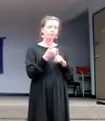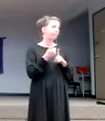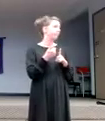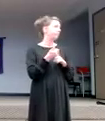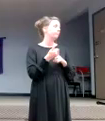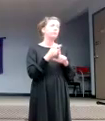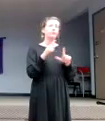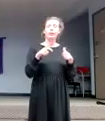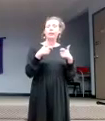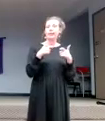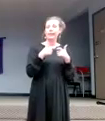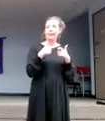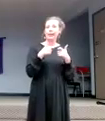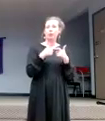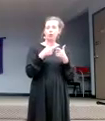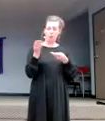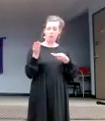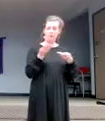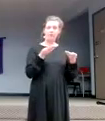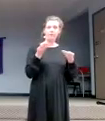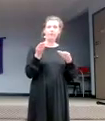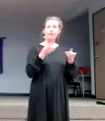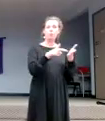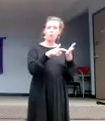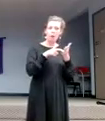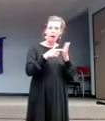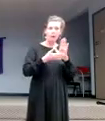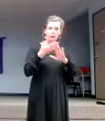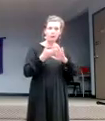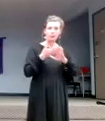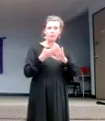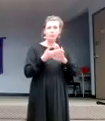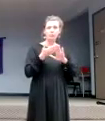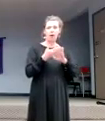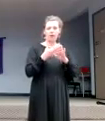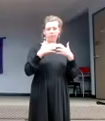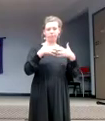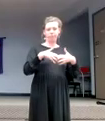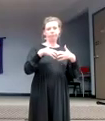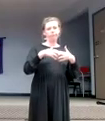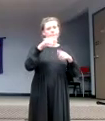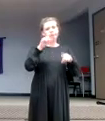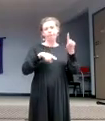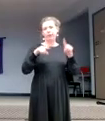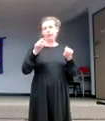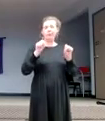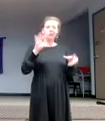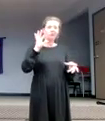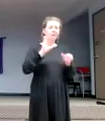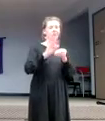electrical feed required to run the pumps. It varies. The total cost could be about $50 per